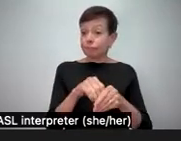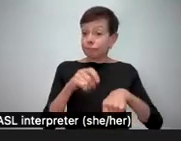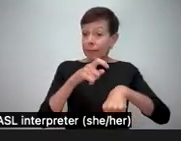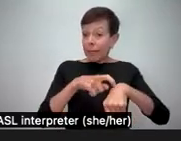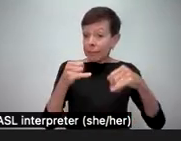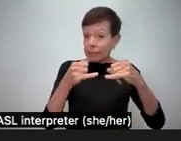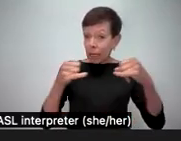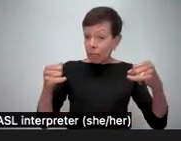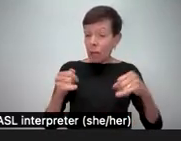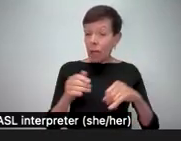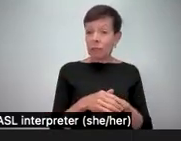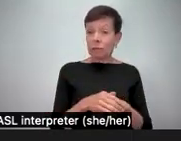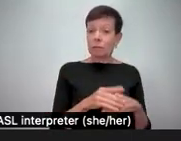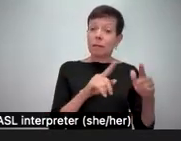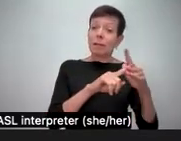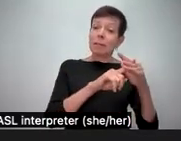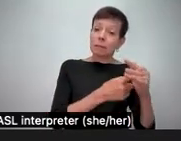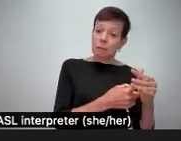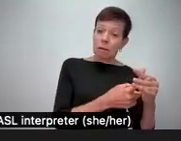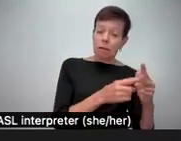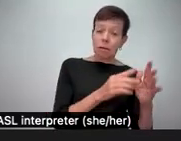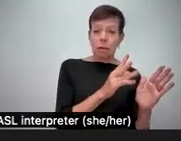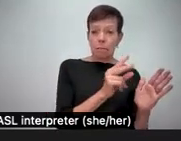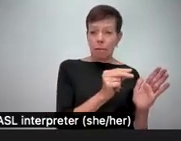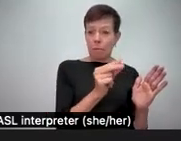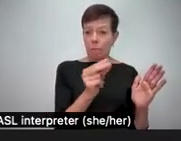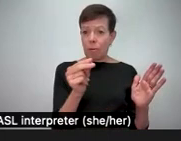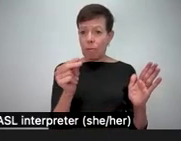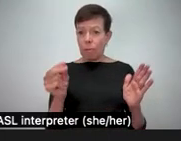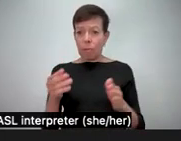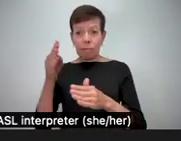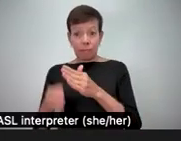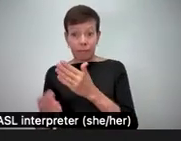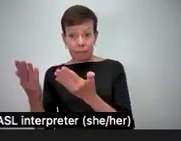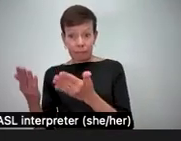when it's when you think it's going to start and when it will be completed, details on planning,